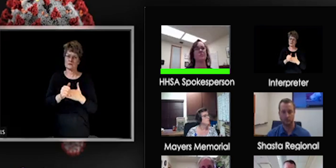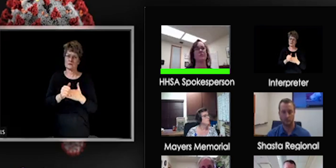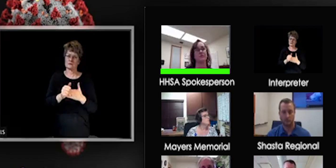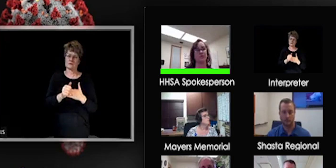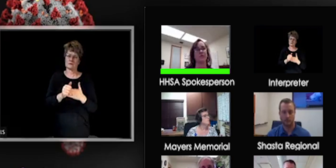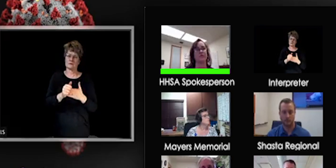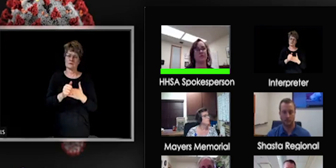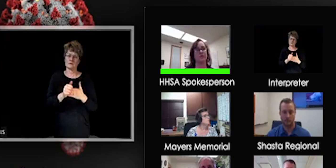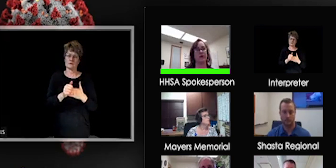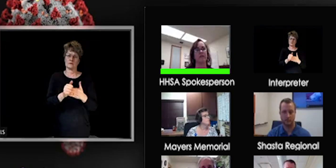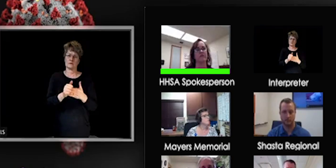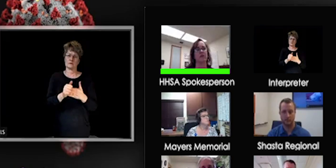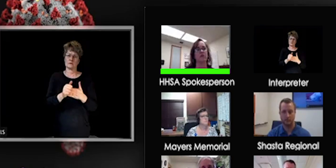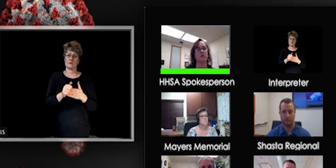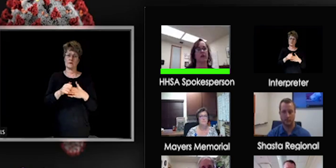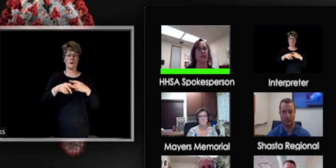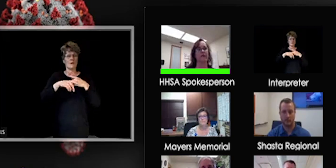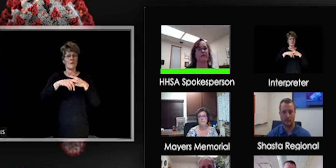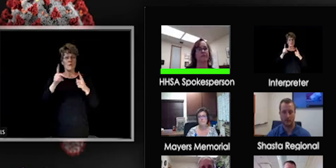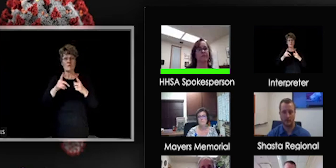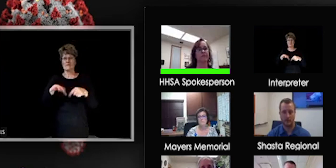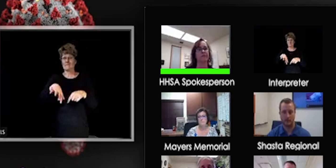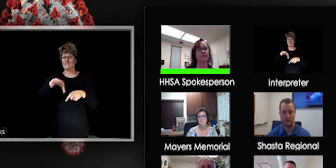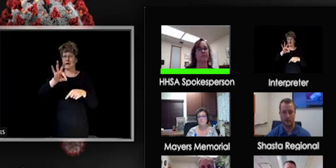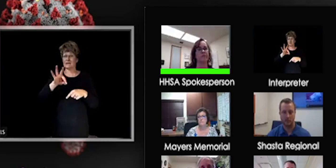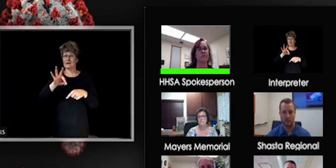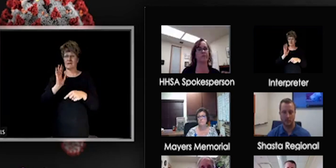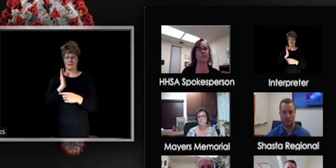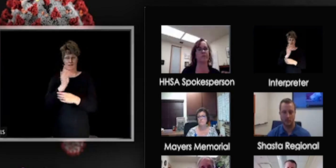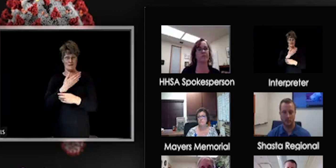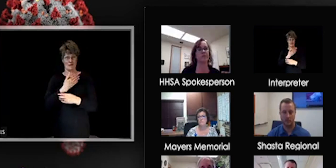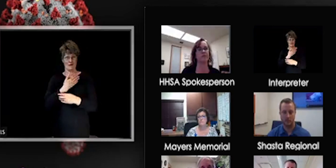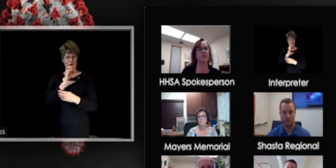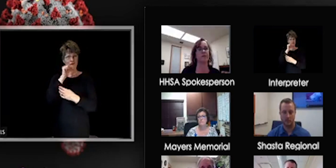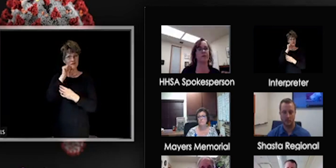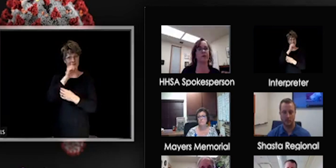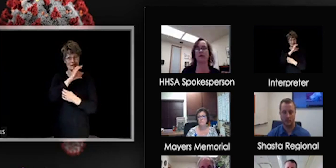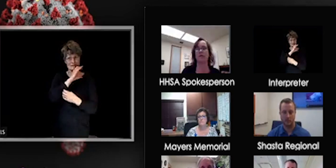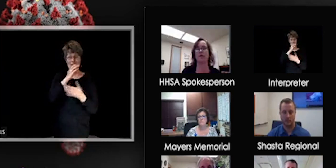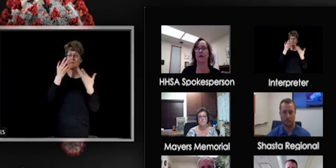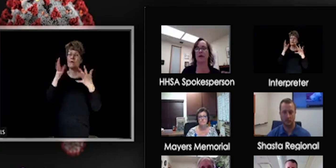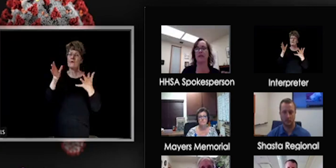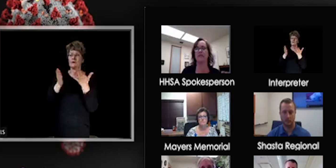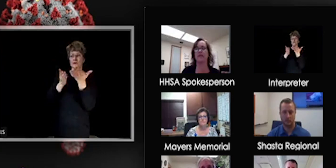seniors are being served in different ways already.